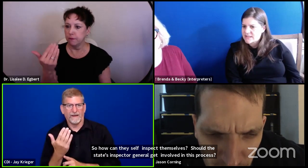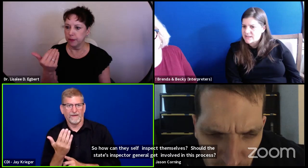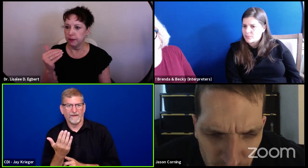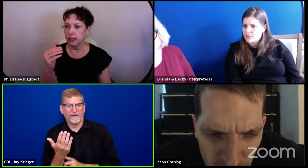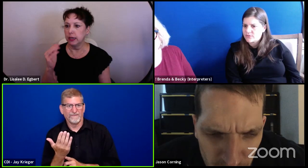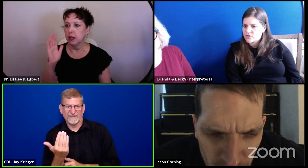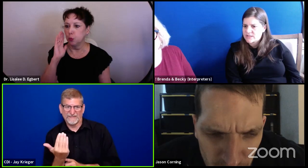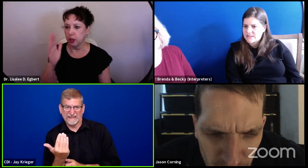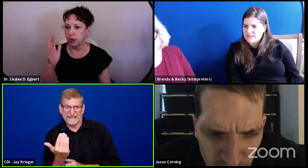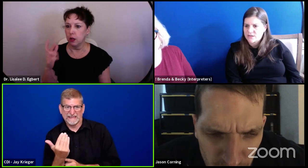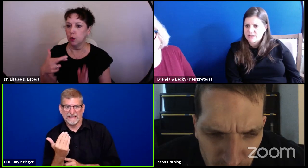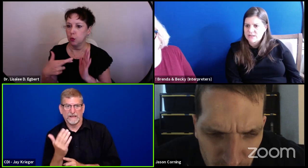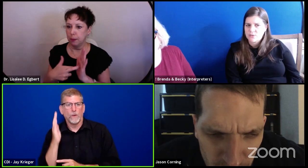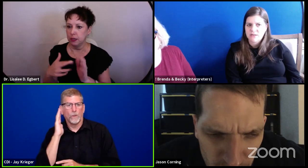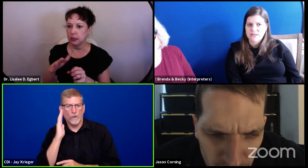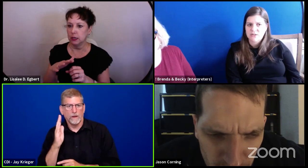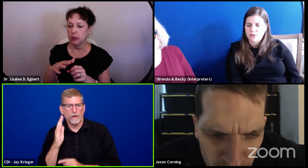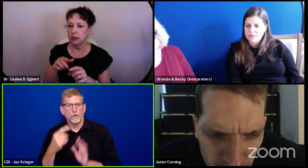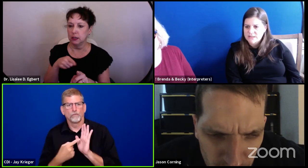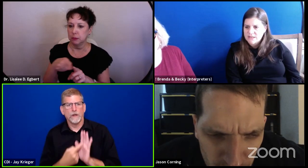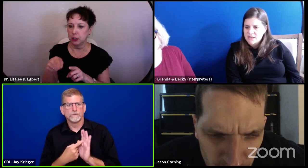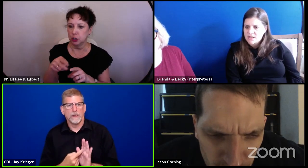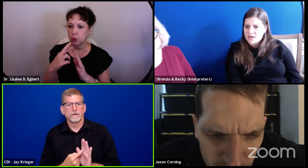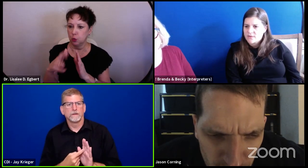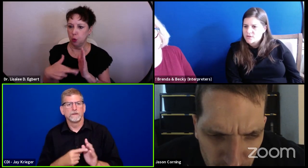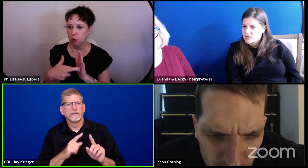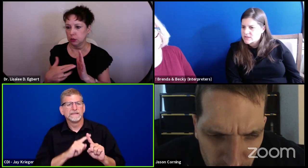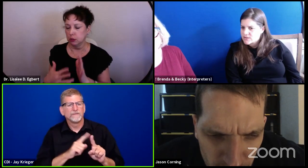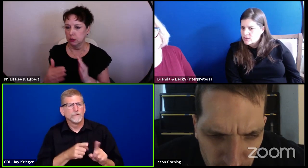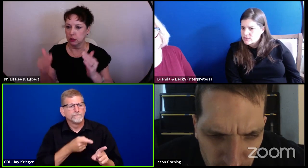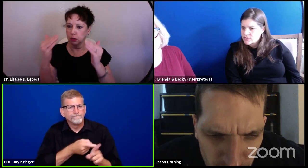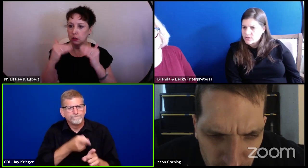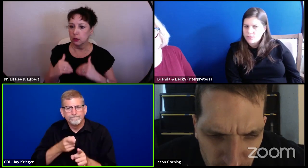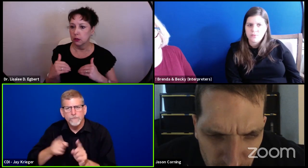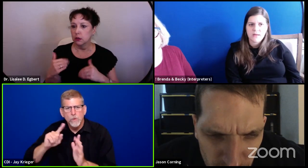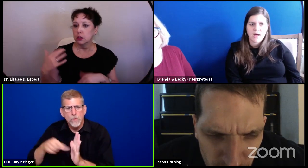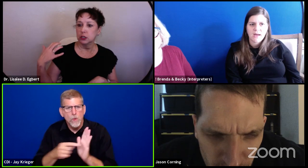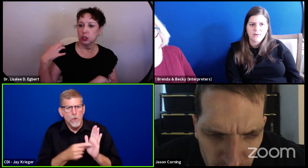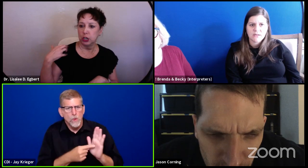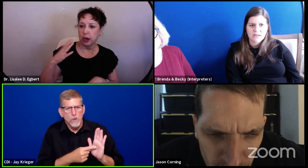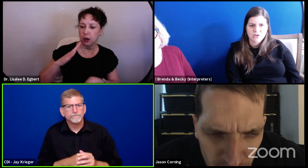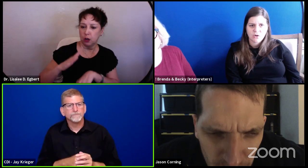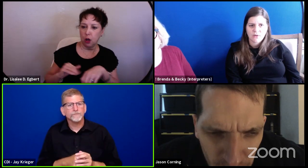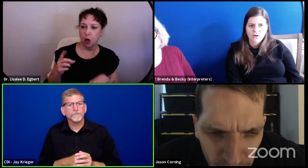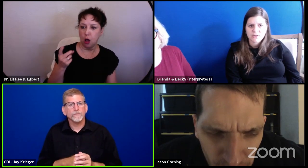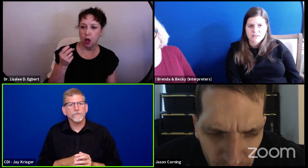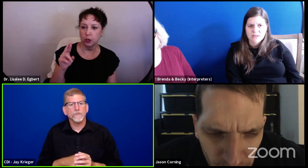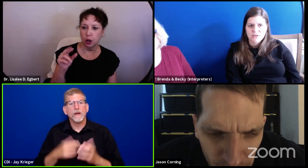that the board of trustees is looking in to a consultant to go through the hiring and HR records.